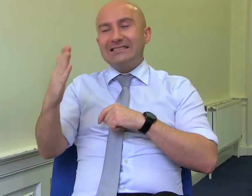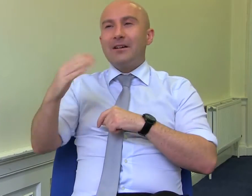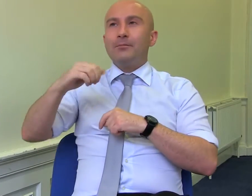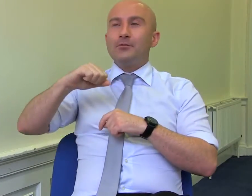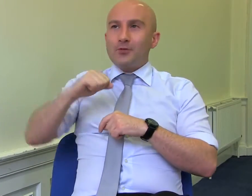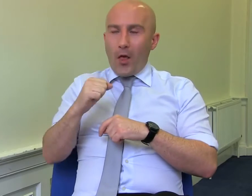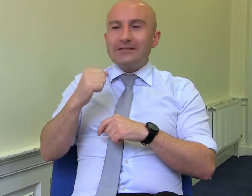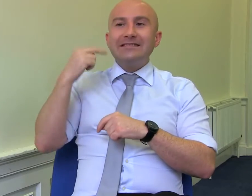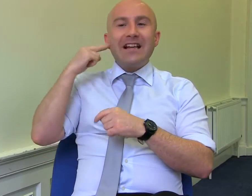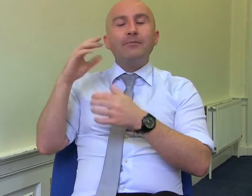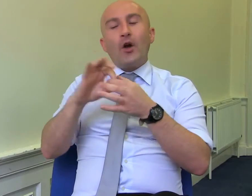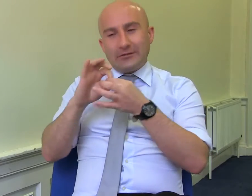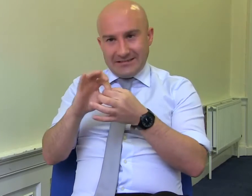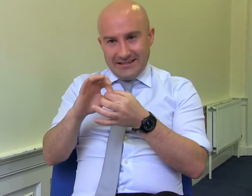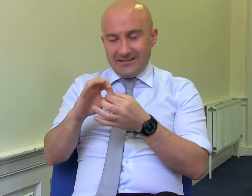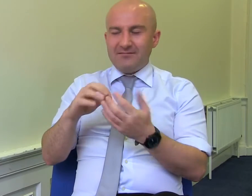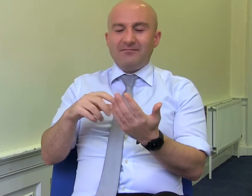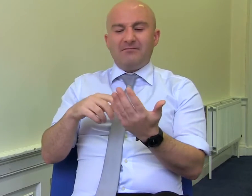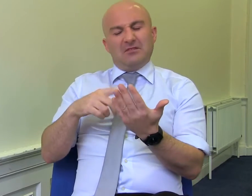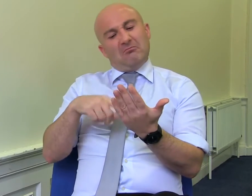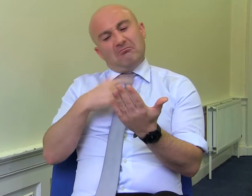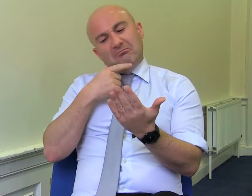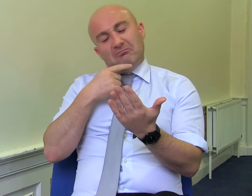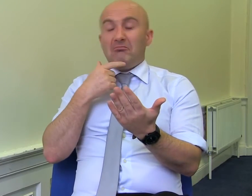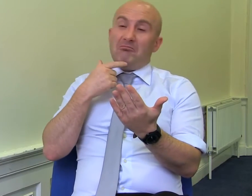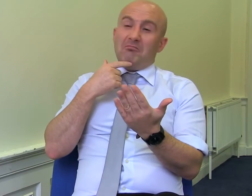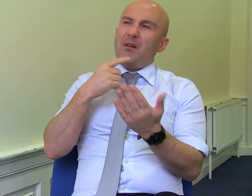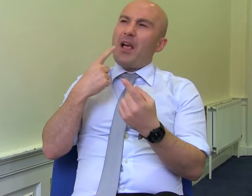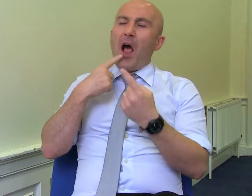and East of Scotland Deaf Society, but I saw the job advert